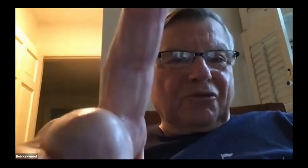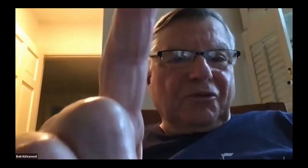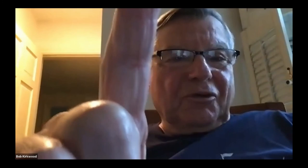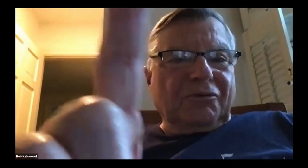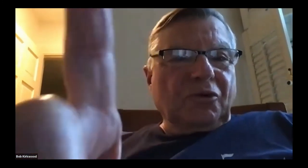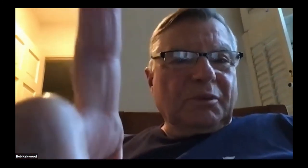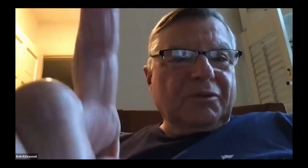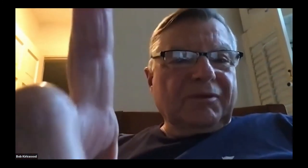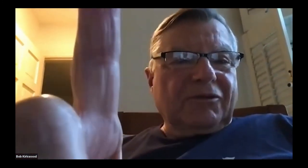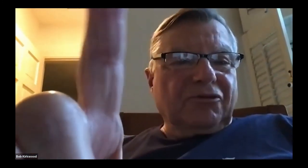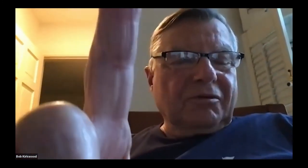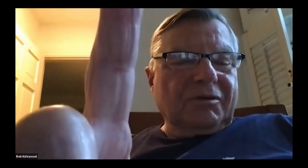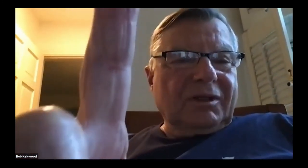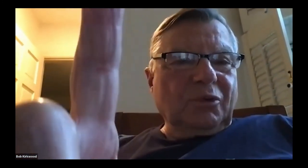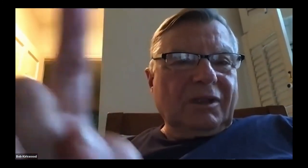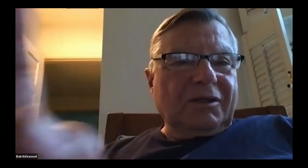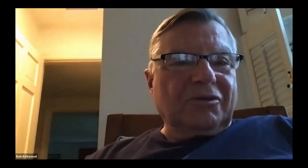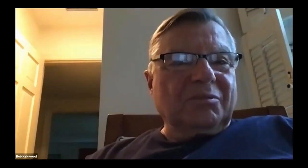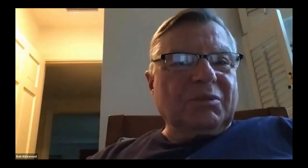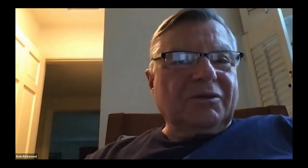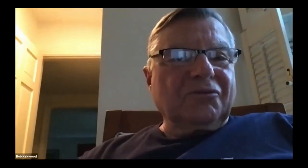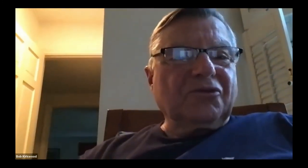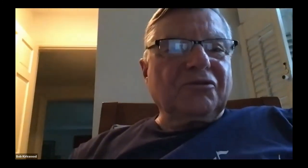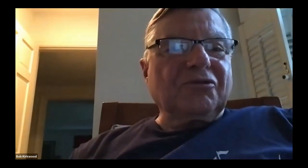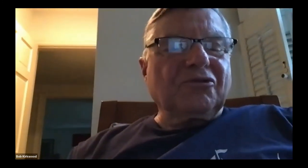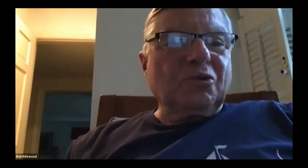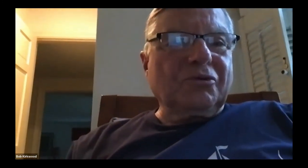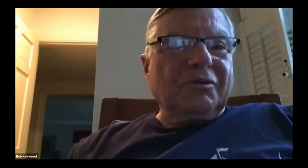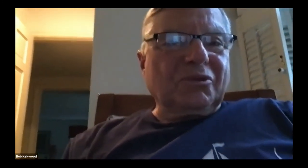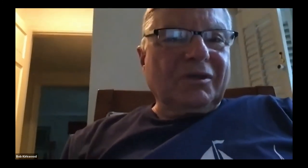very informative lecture, and I would like to come down and visit the school sometime.